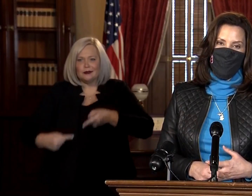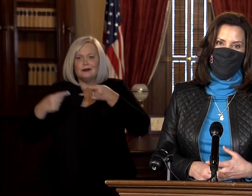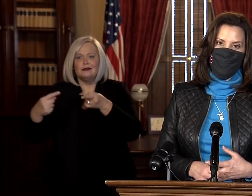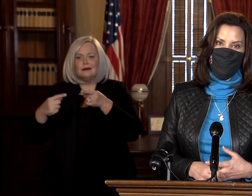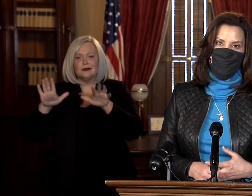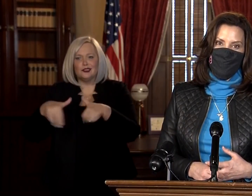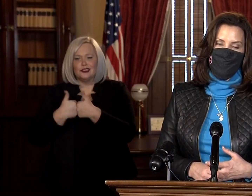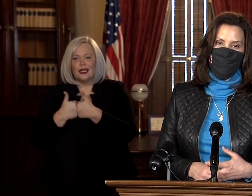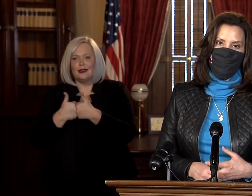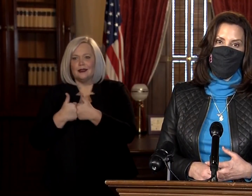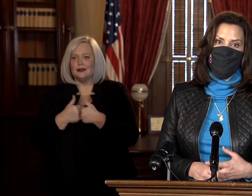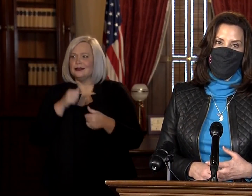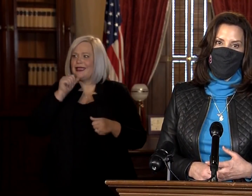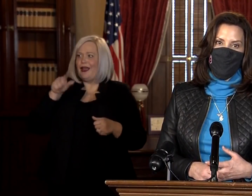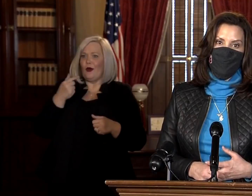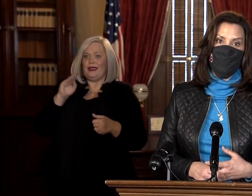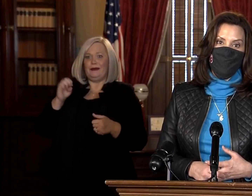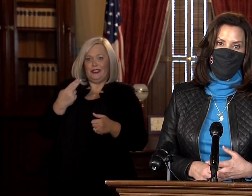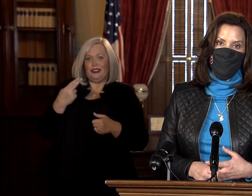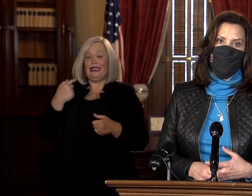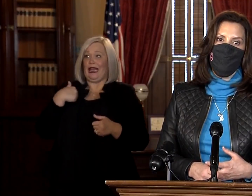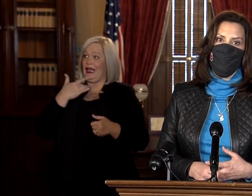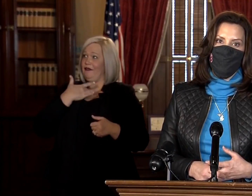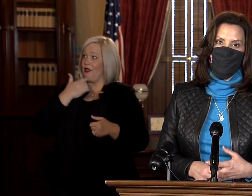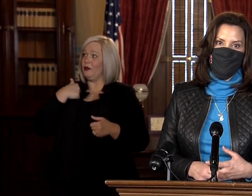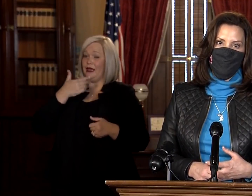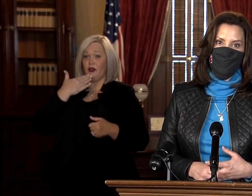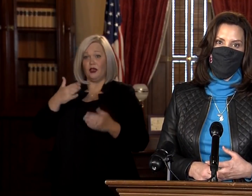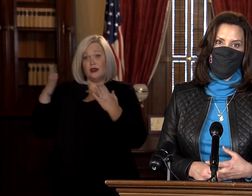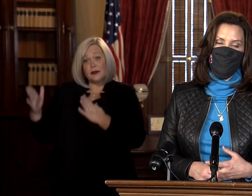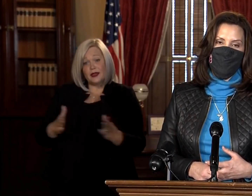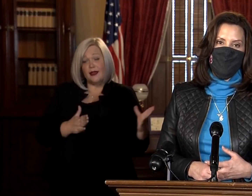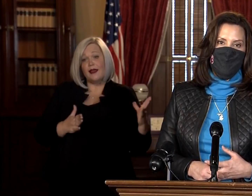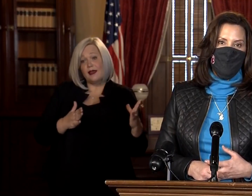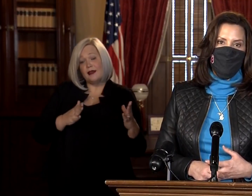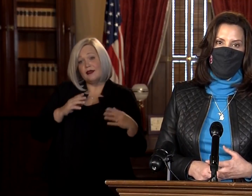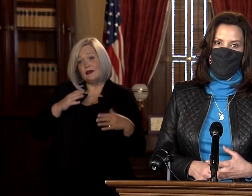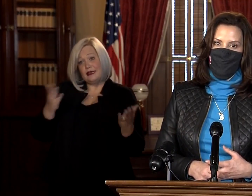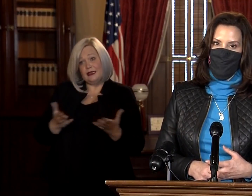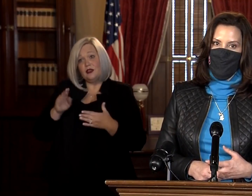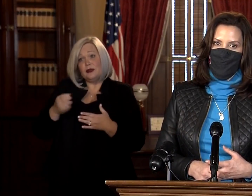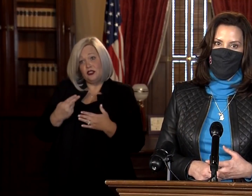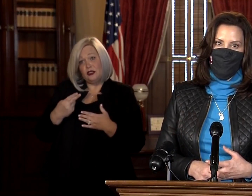available to people as they become available. become available. We as a nation are all We as a nation are all struggling with this, so we in struggling with this, so we in Michigan I believe have got a Michigan I believe have got a good plan.